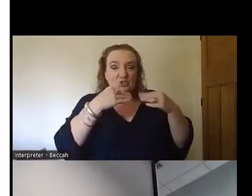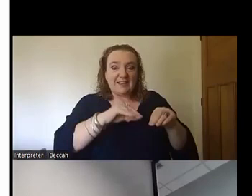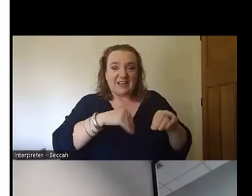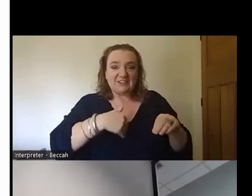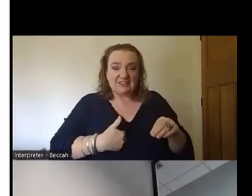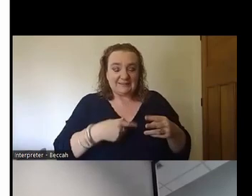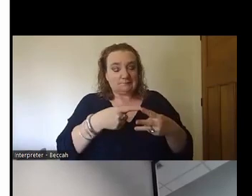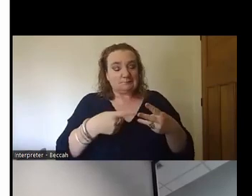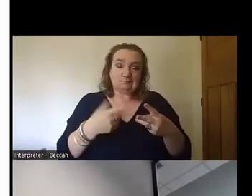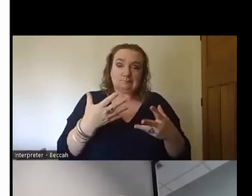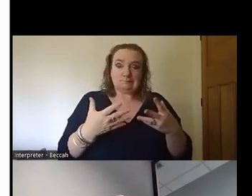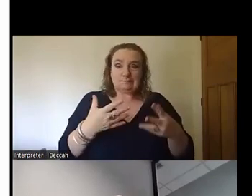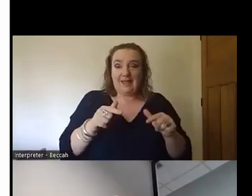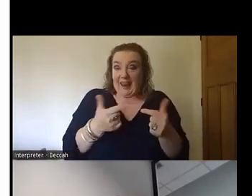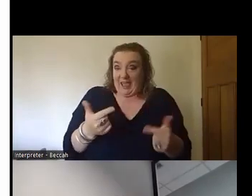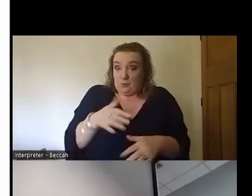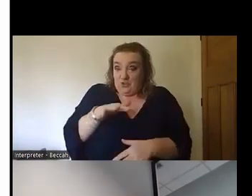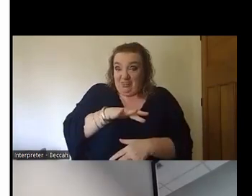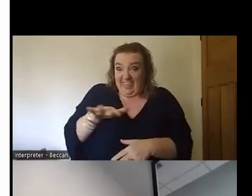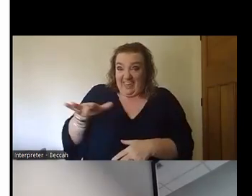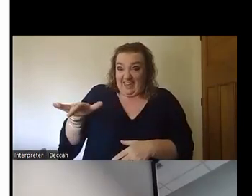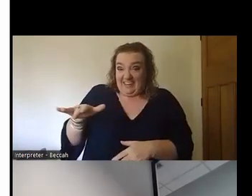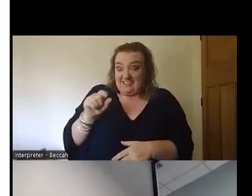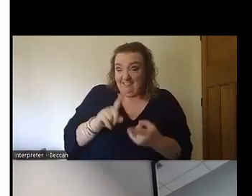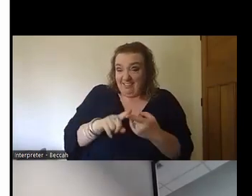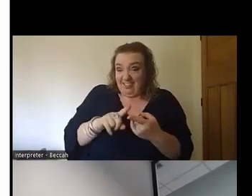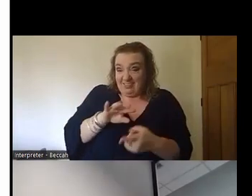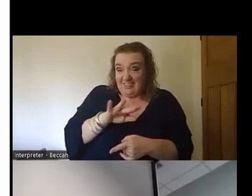and I think it challenges all of us to shift that